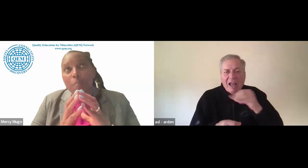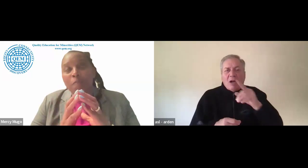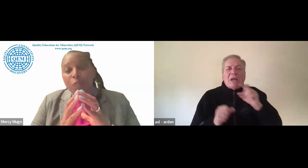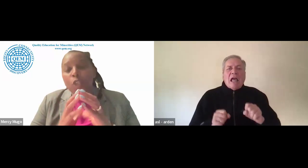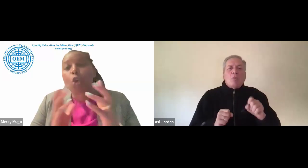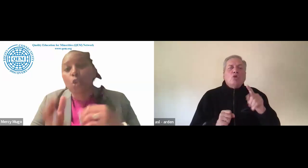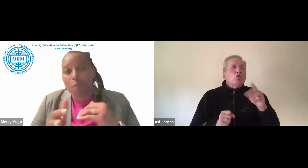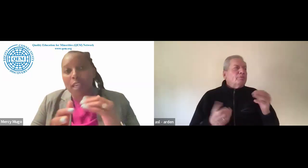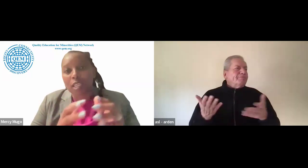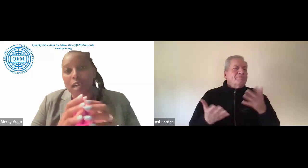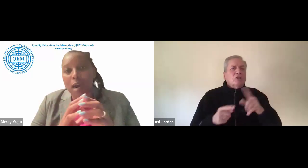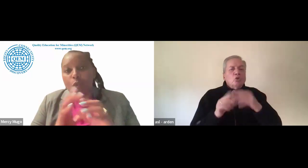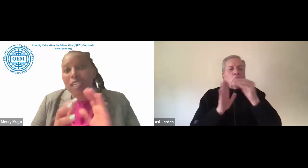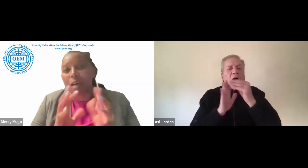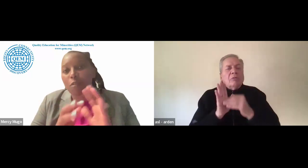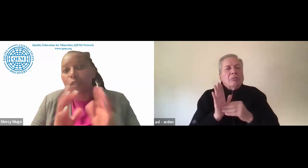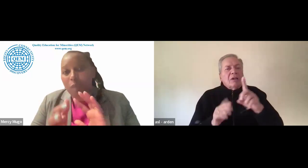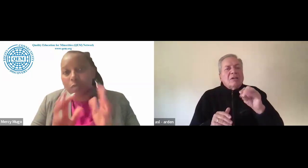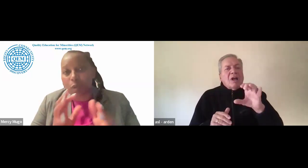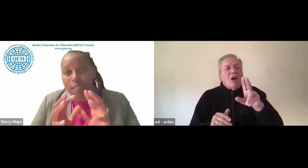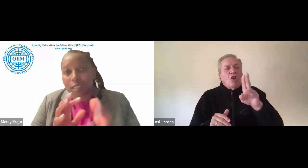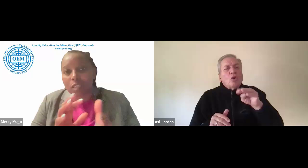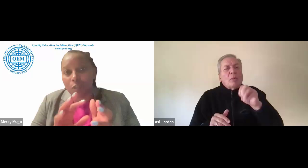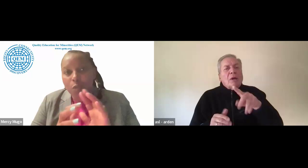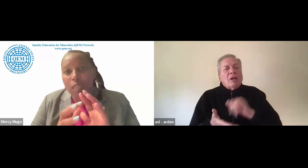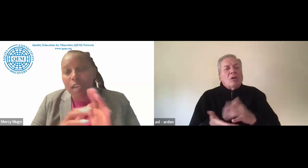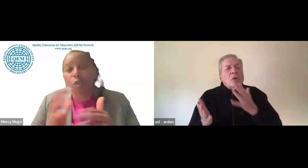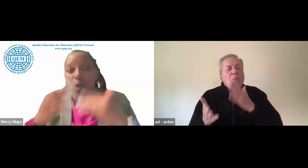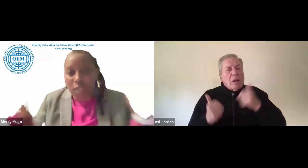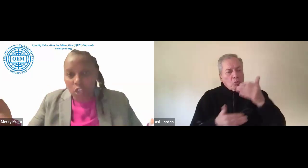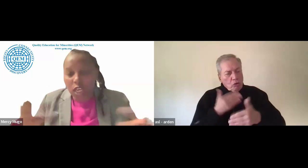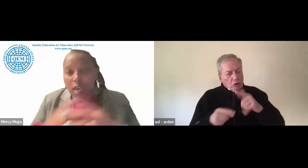and being able to document what are some of the best practices